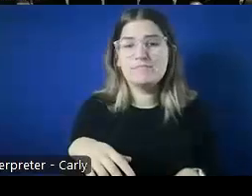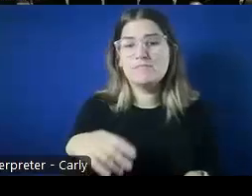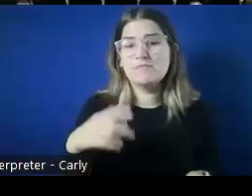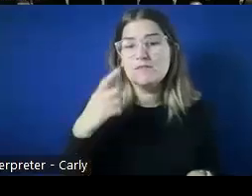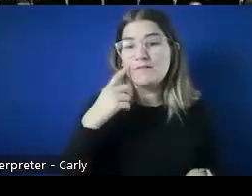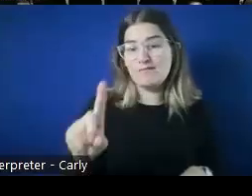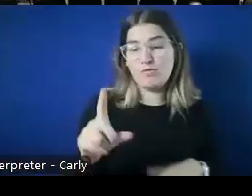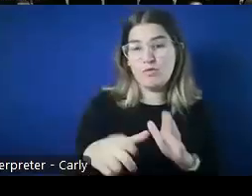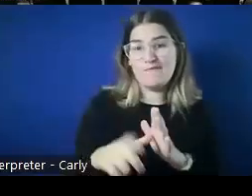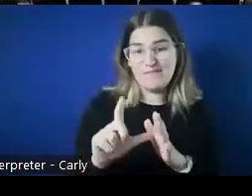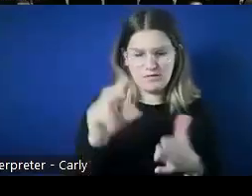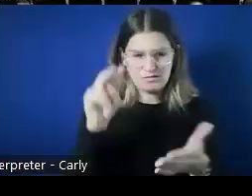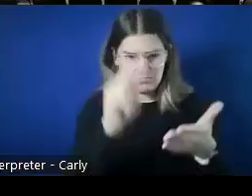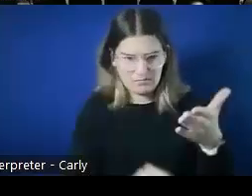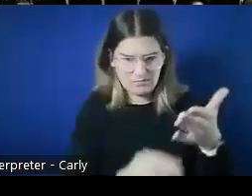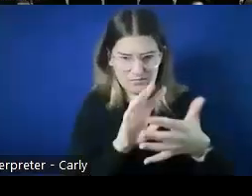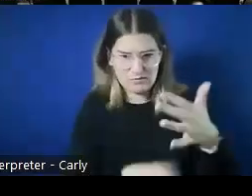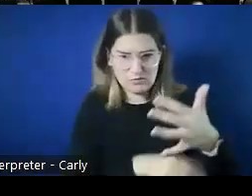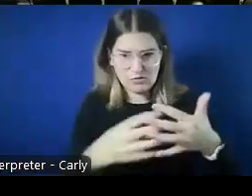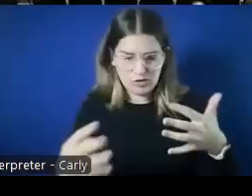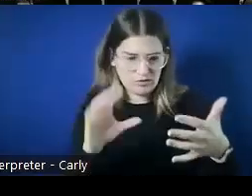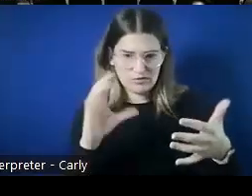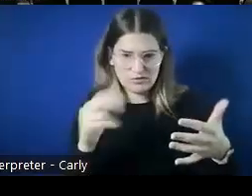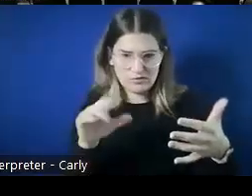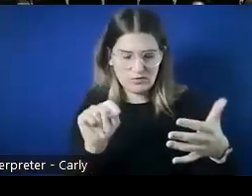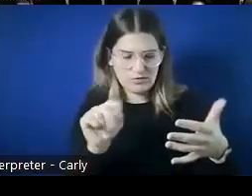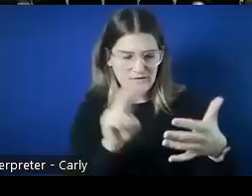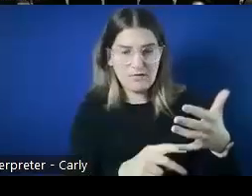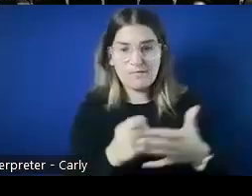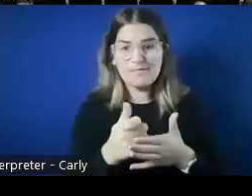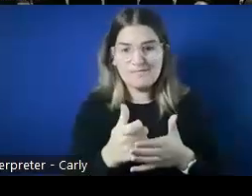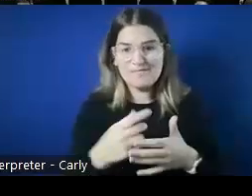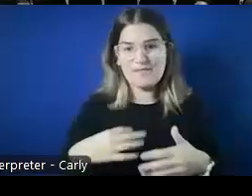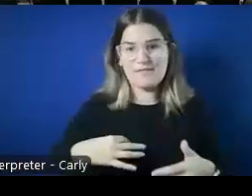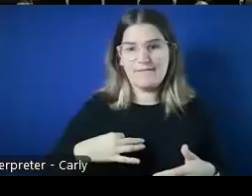a record and looking at every chart we actually have almost eliminated voluntary presentations